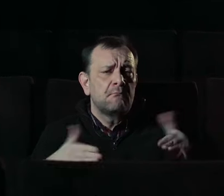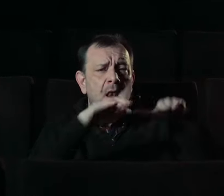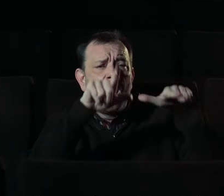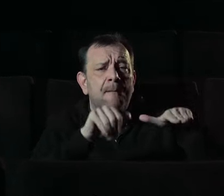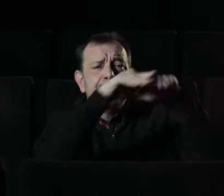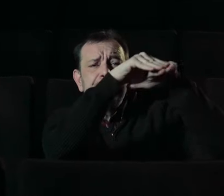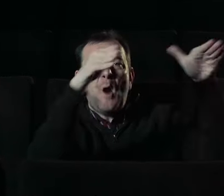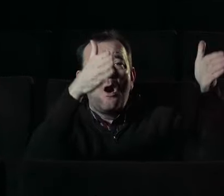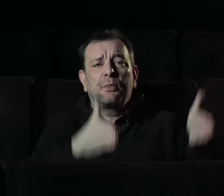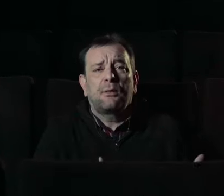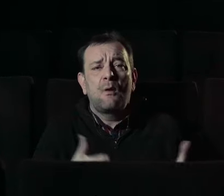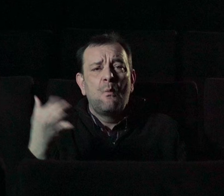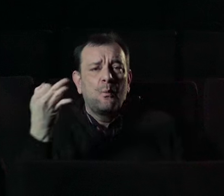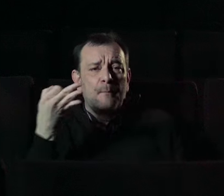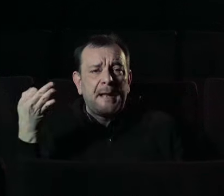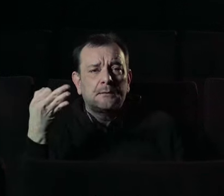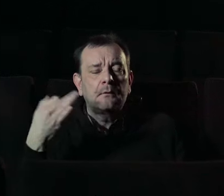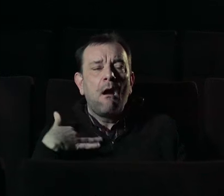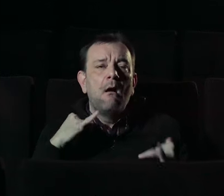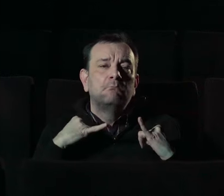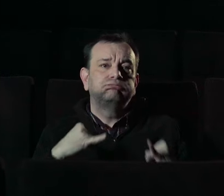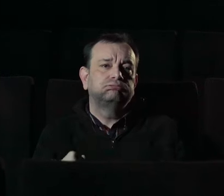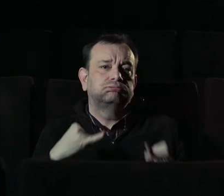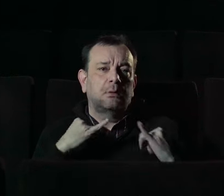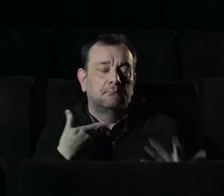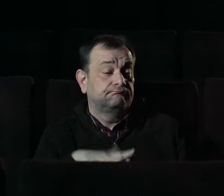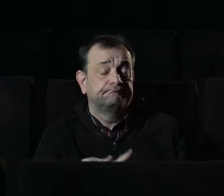Now, with automatic checkouts, I have more peace of mind about that.